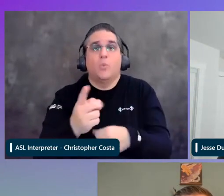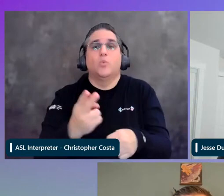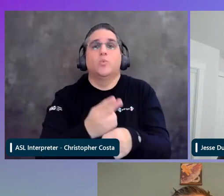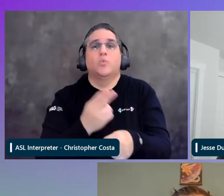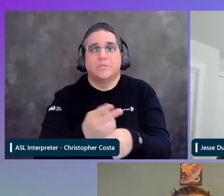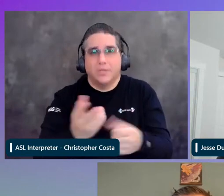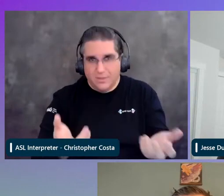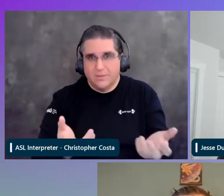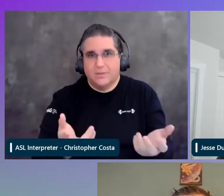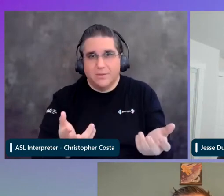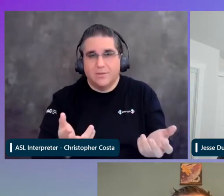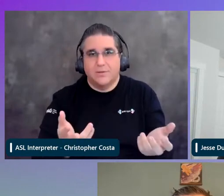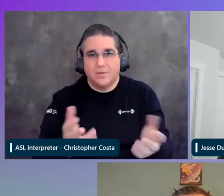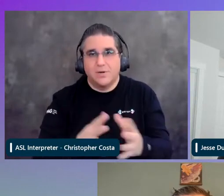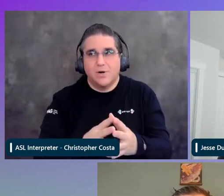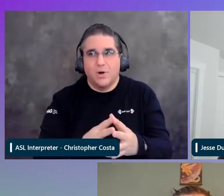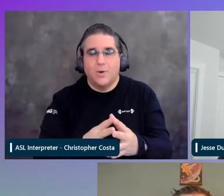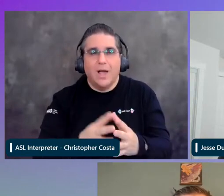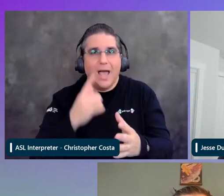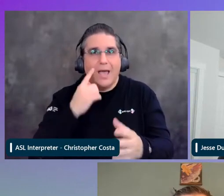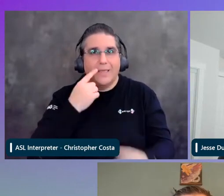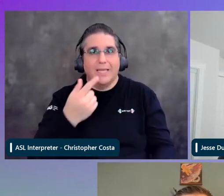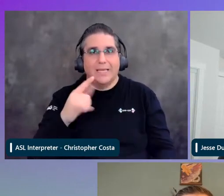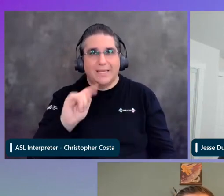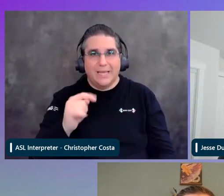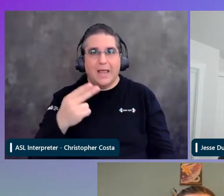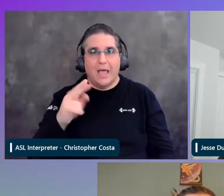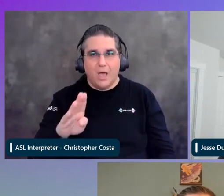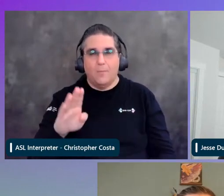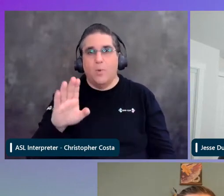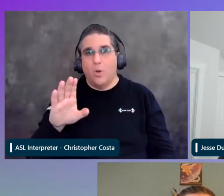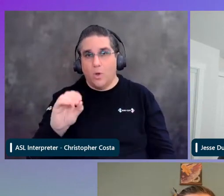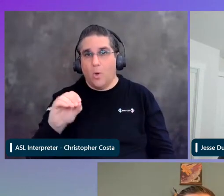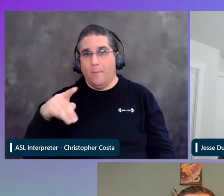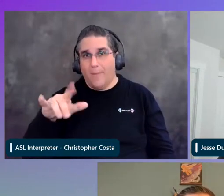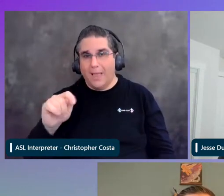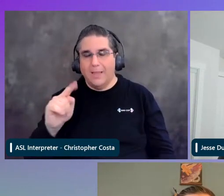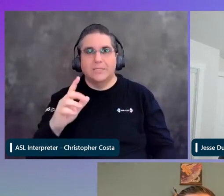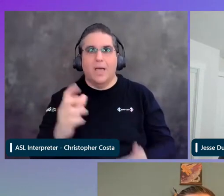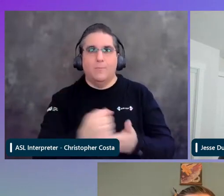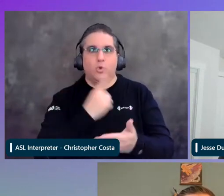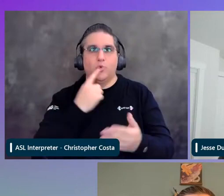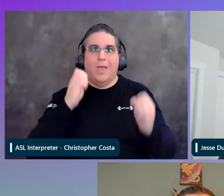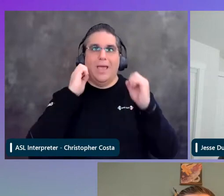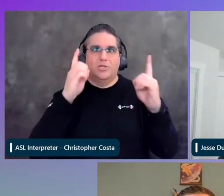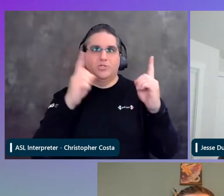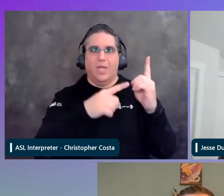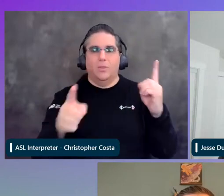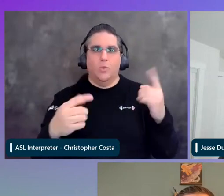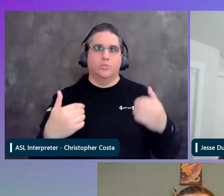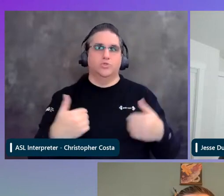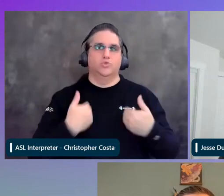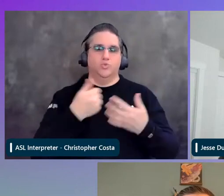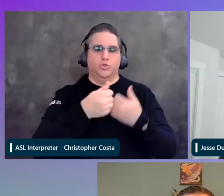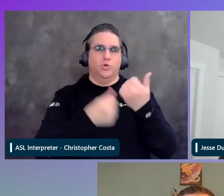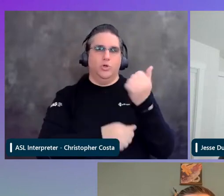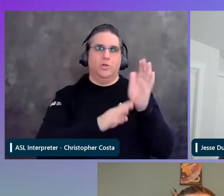really think of GitHub Copilot as an opportunity to educate those junior developers or